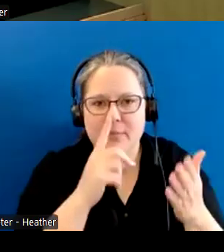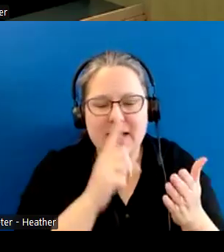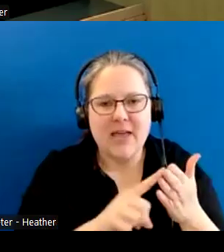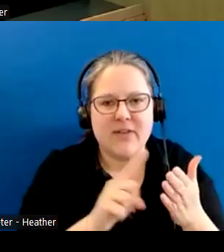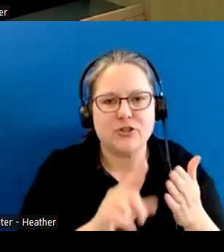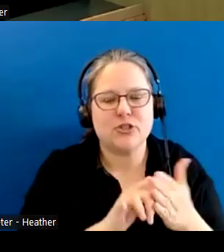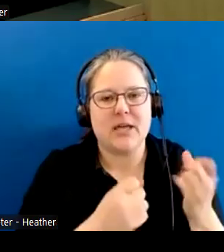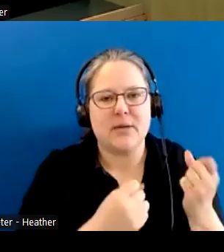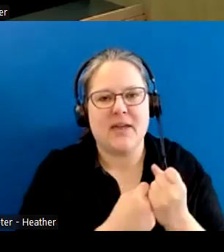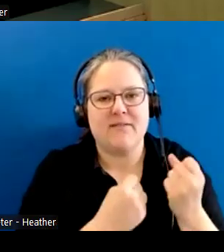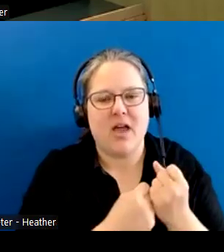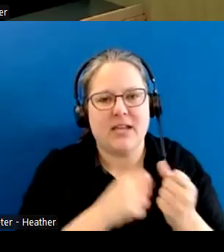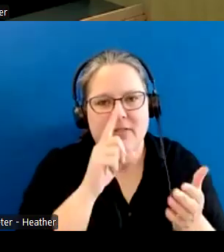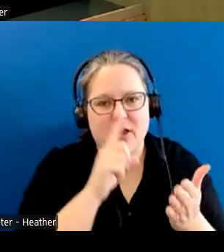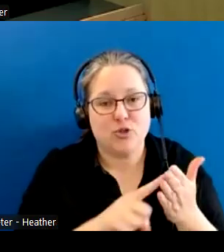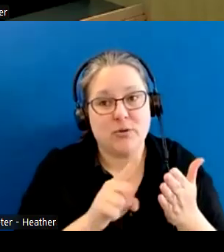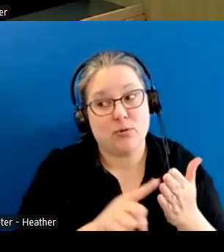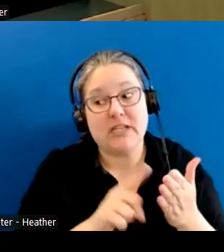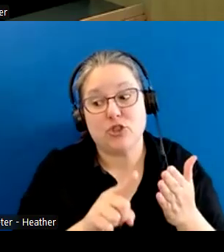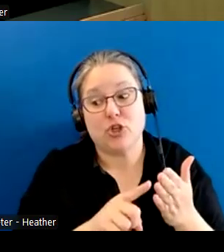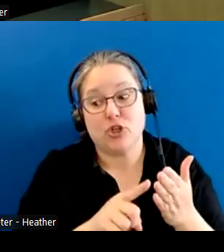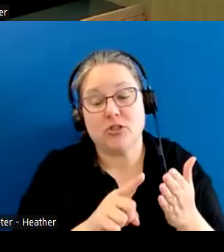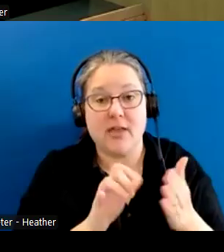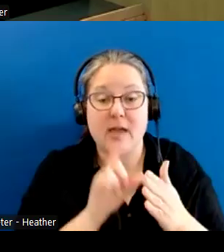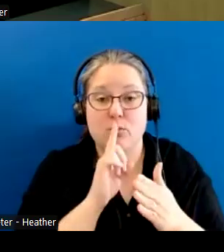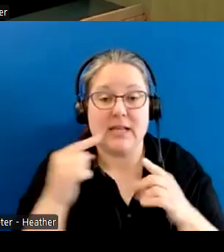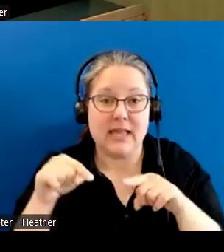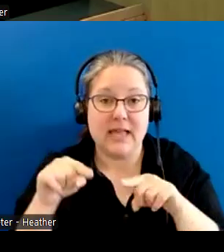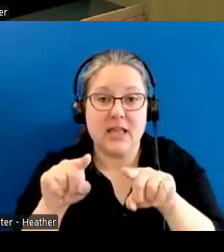who have been funding these research questions that are very very much aligned with like good